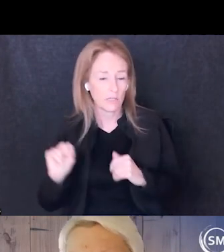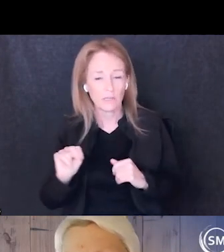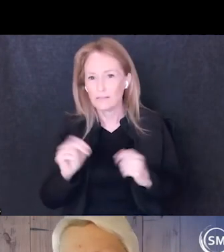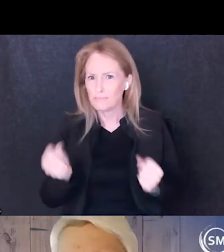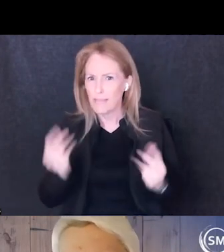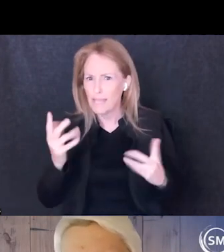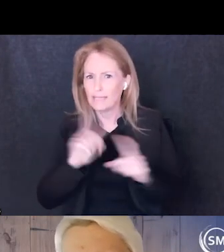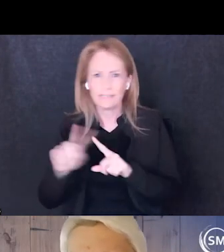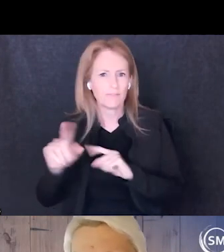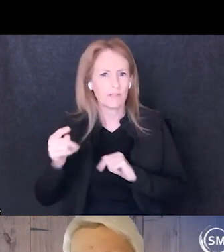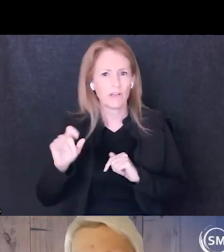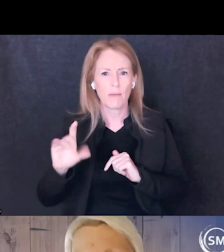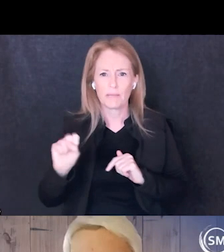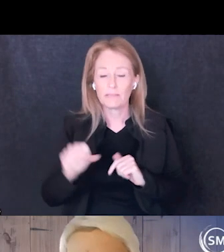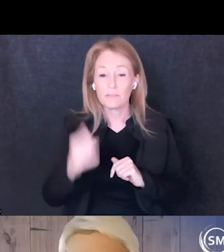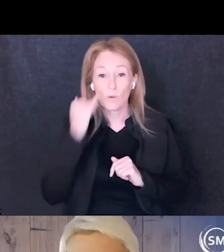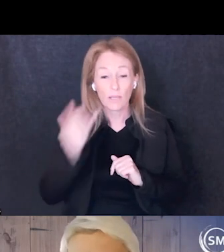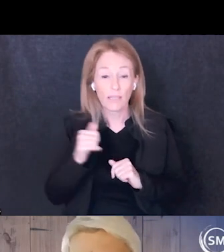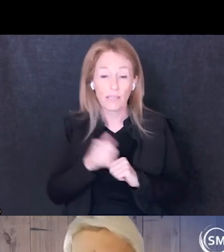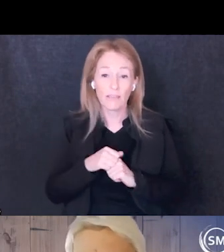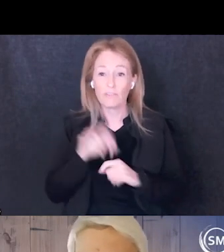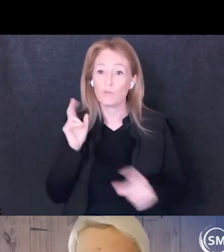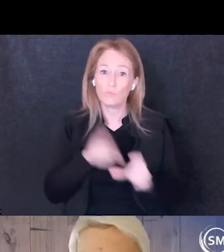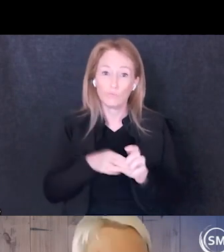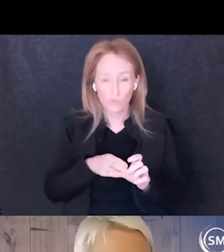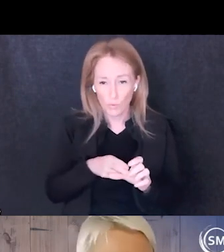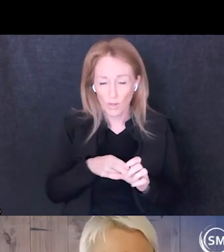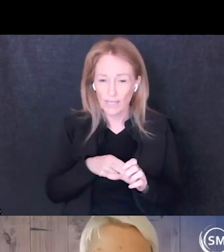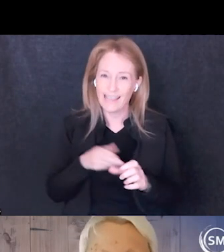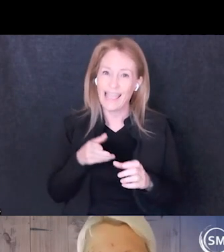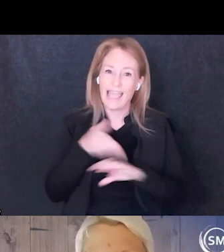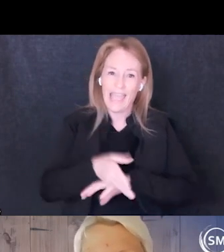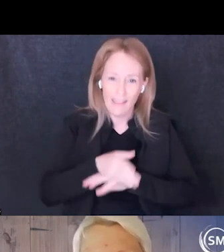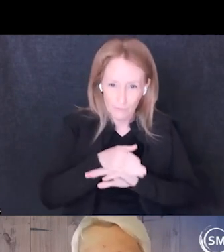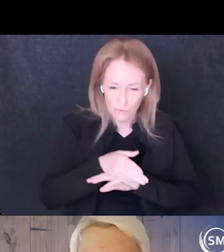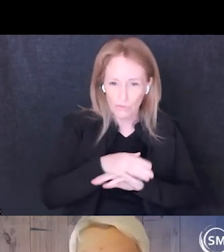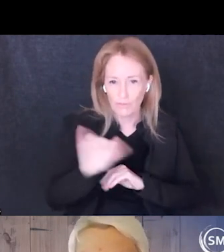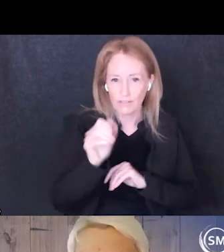IF YOU JOINED US LATER IN THE LIFE OF THE JAM, I RECOMMEND GOING